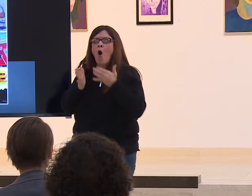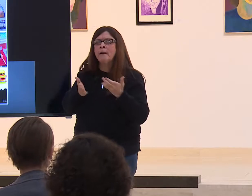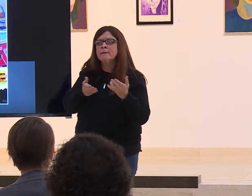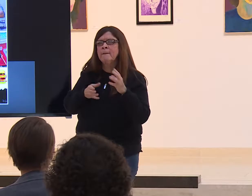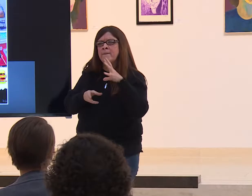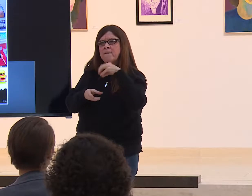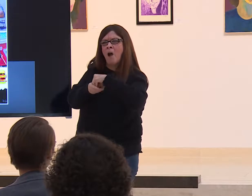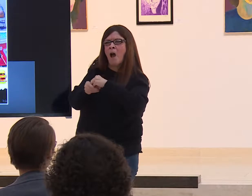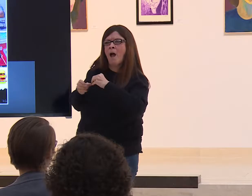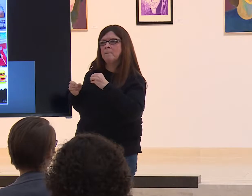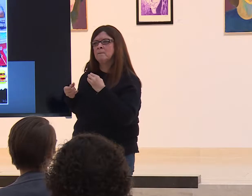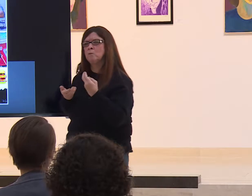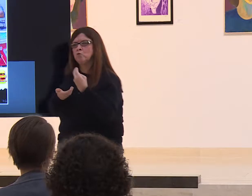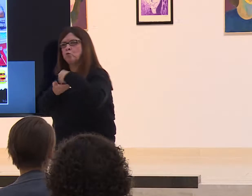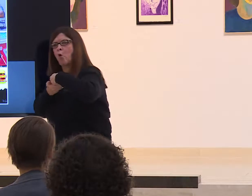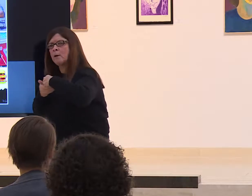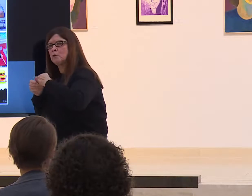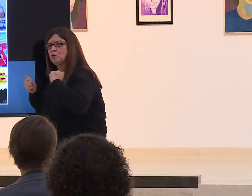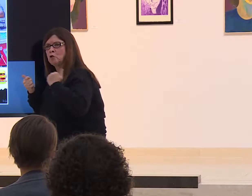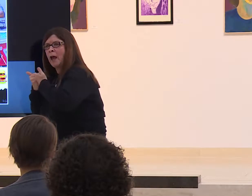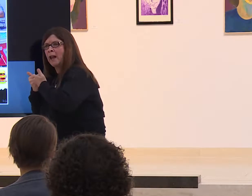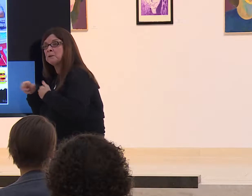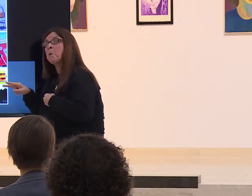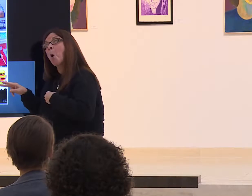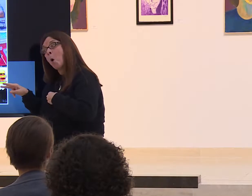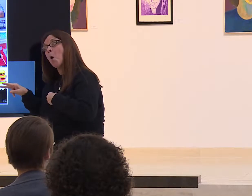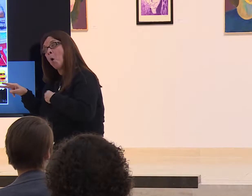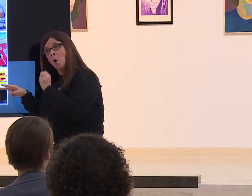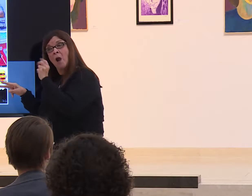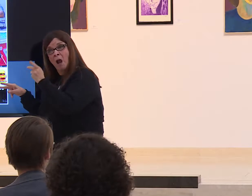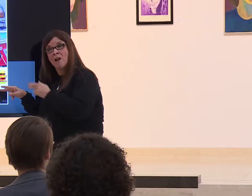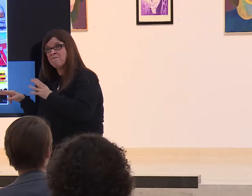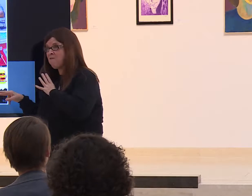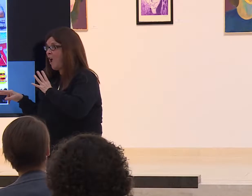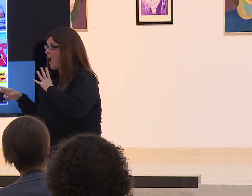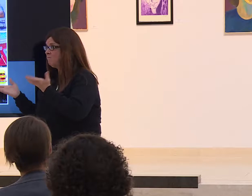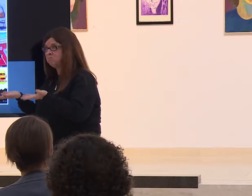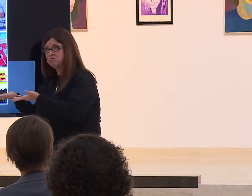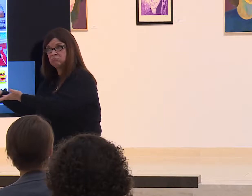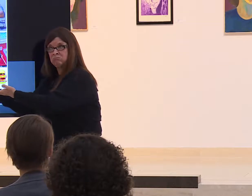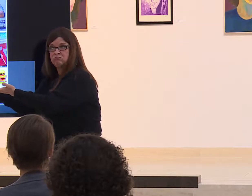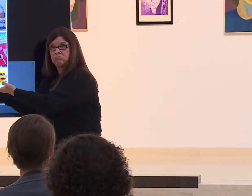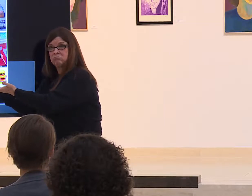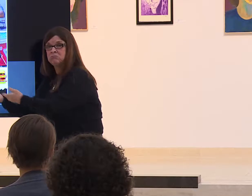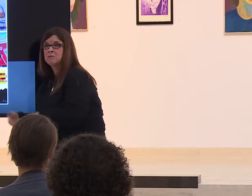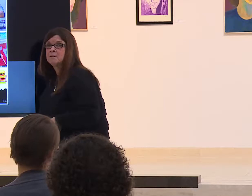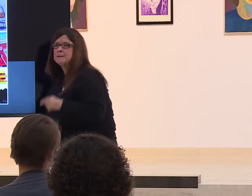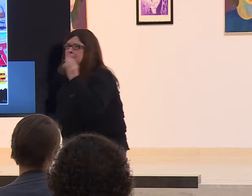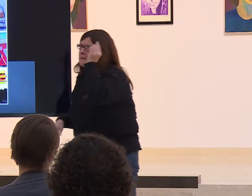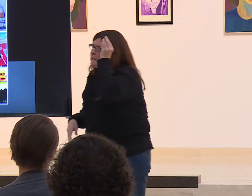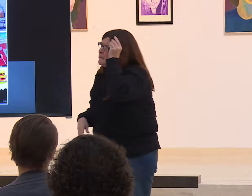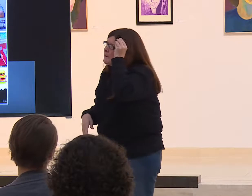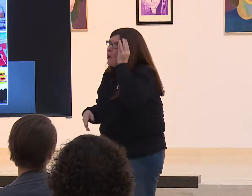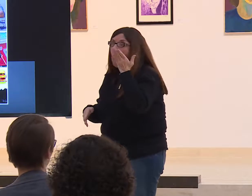and try to get a lot of people involved? This would be a great way to encourage other artists to join us, and I thought that that was